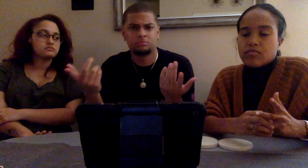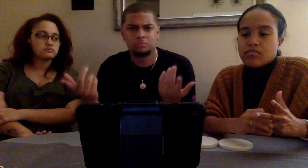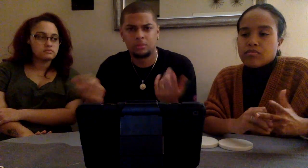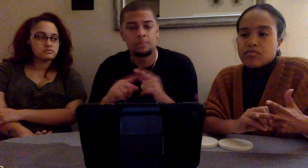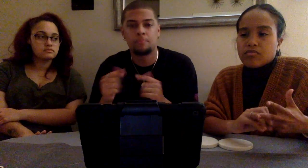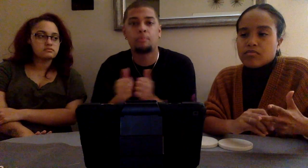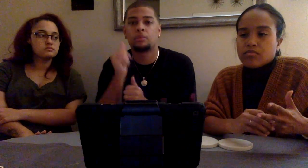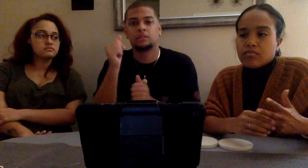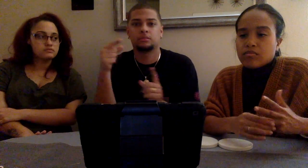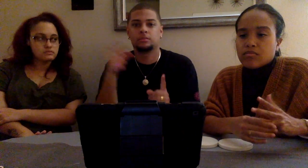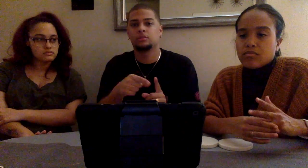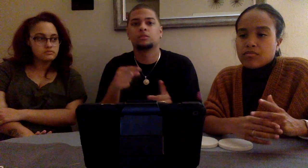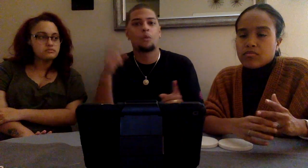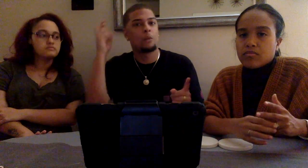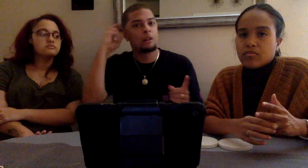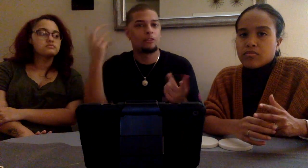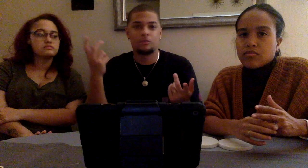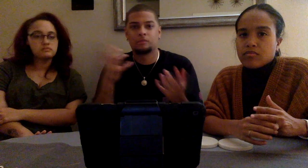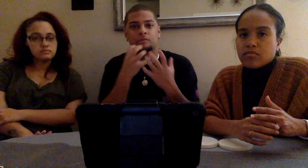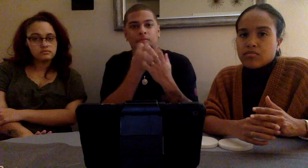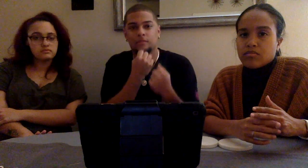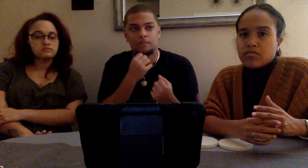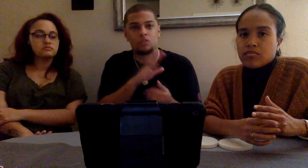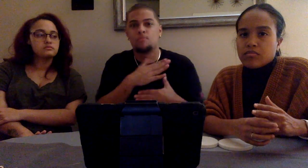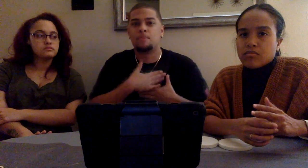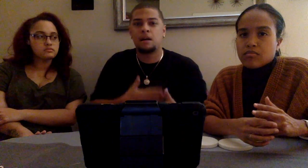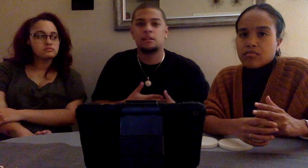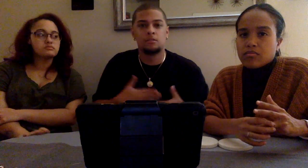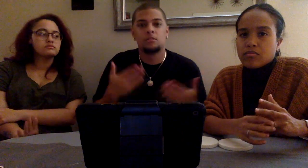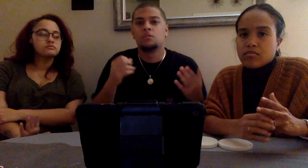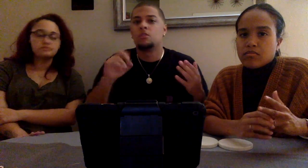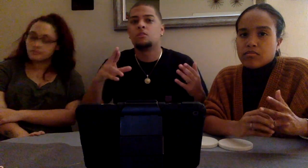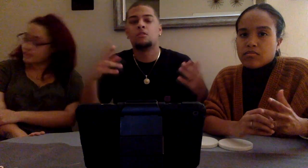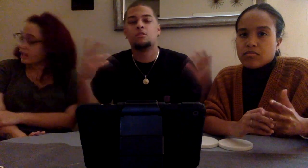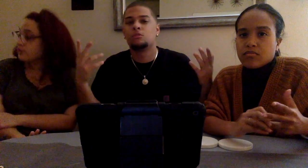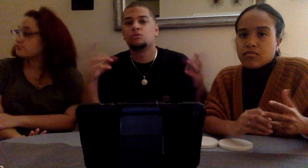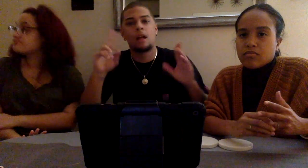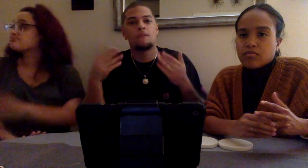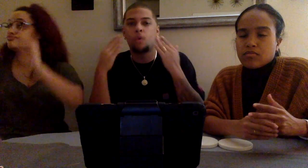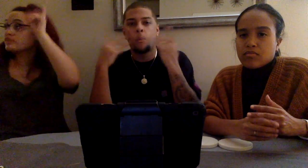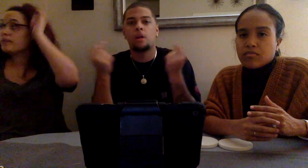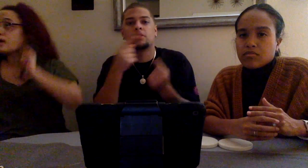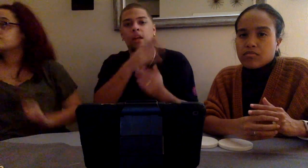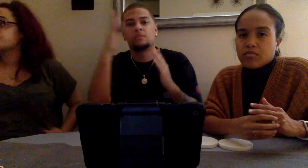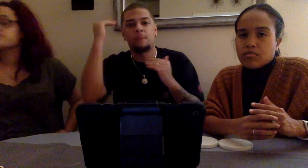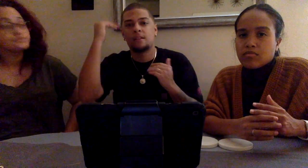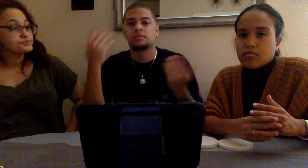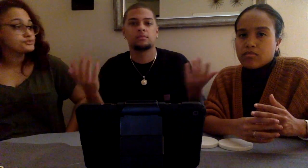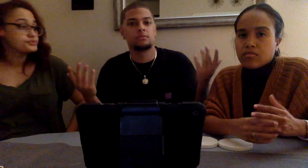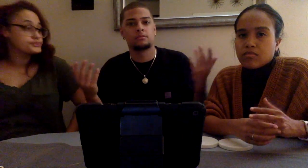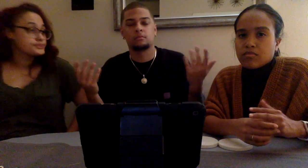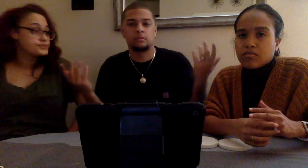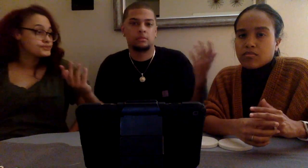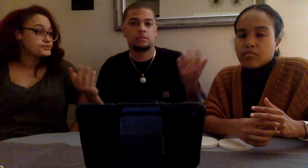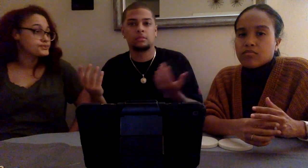It's mainly the CI. Be more caring about your body. or they would not know what to expect.